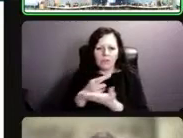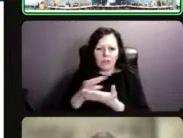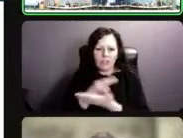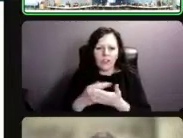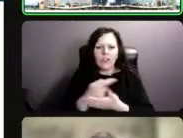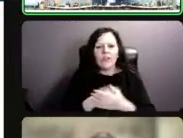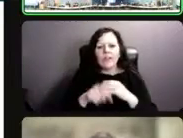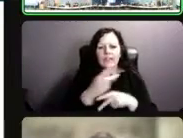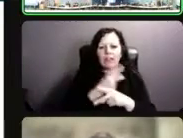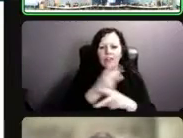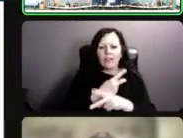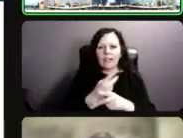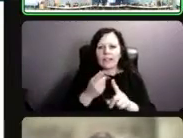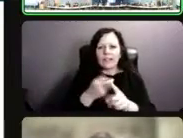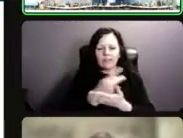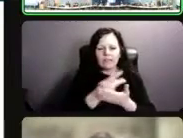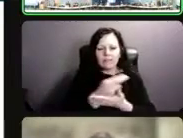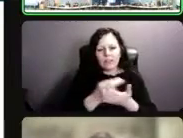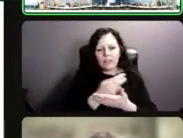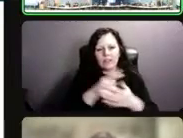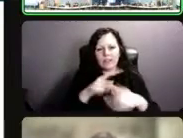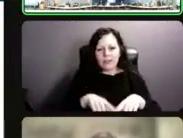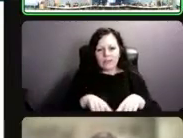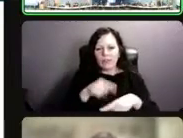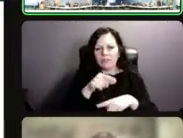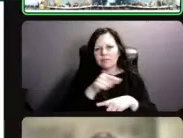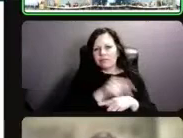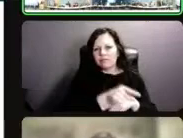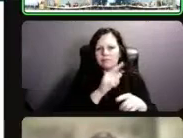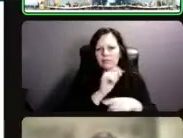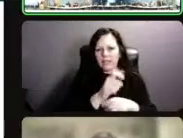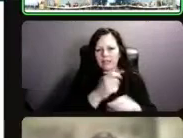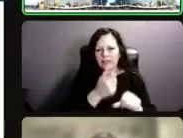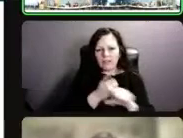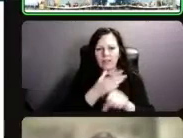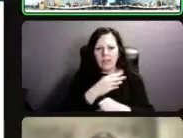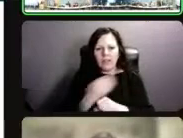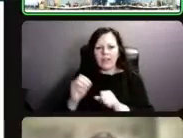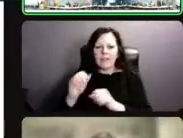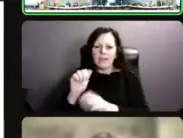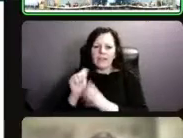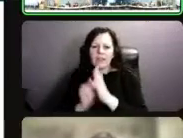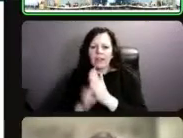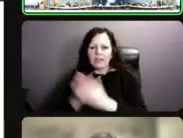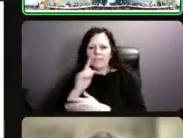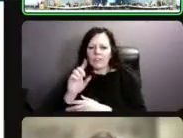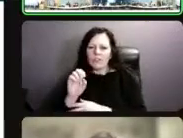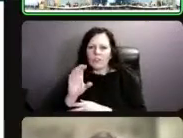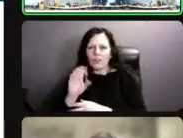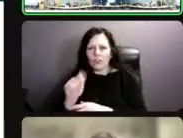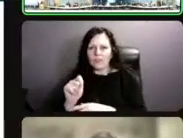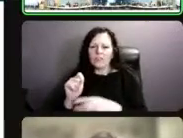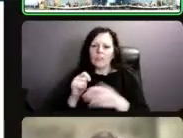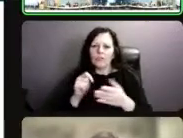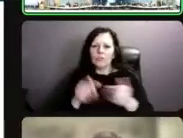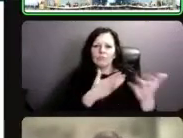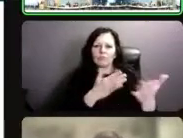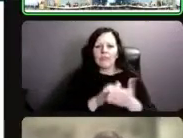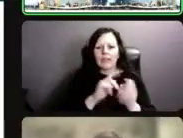THE OREGON DEPARTMENT OF REVENUE. THE CALCULATIONS ARE LOGICALLY SOUND AND IT ACCOUNTS FOR